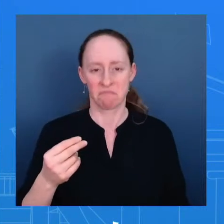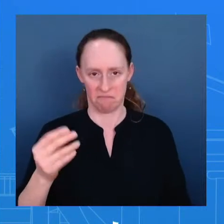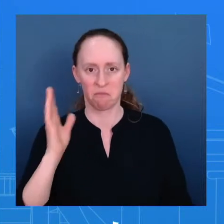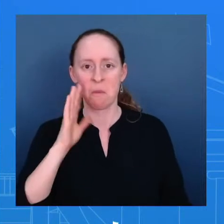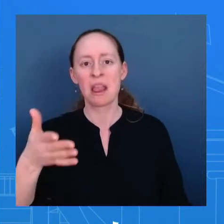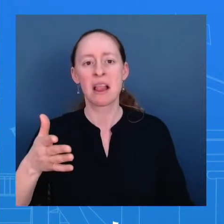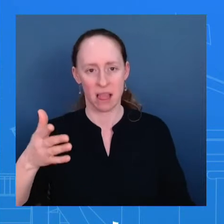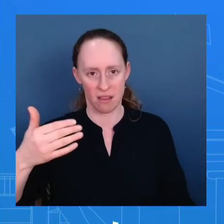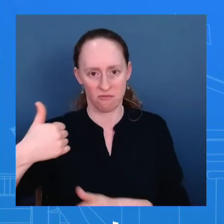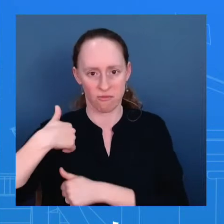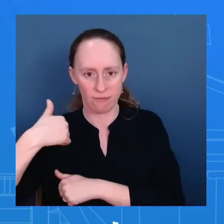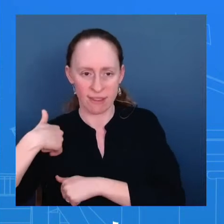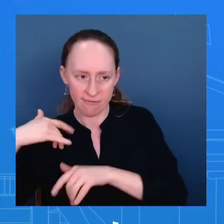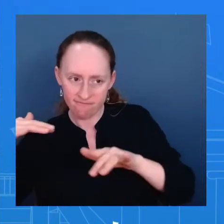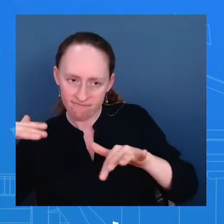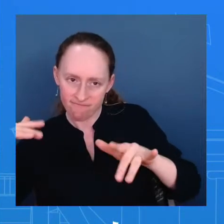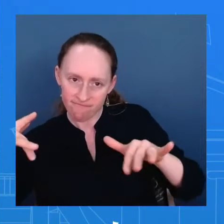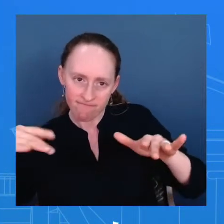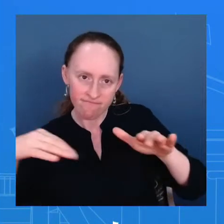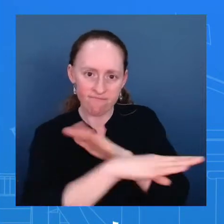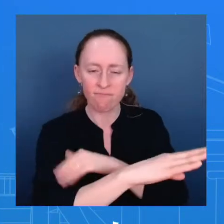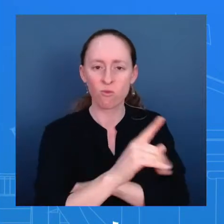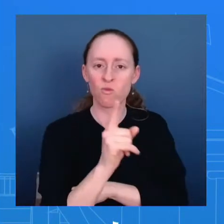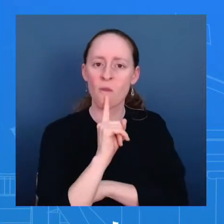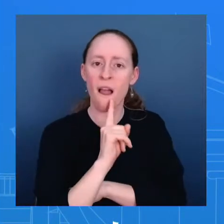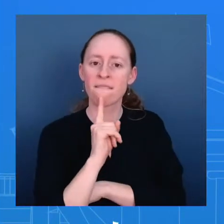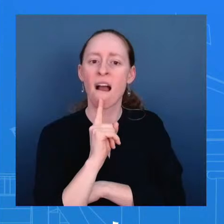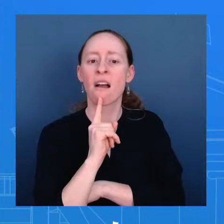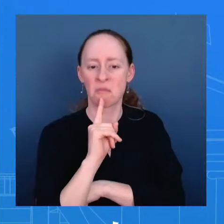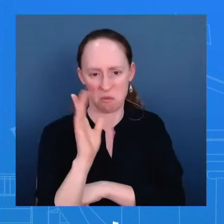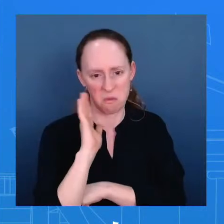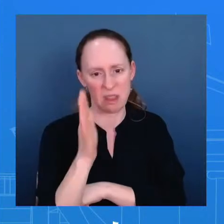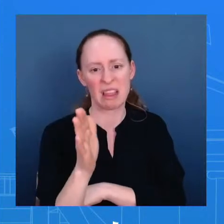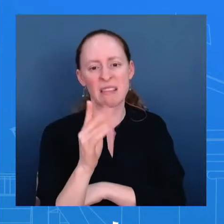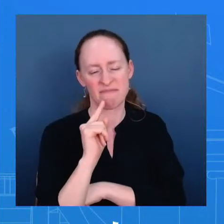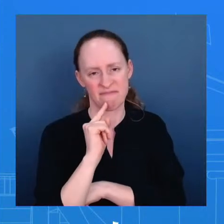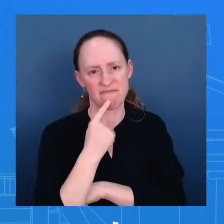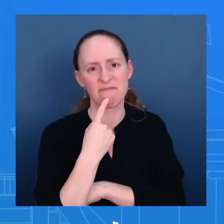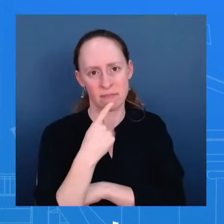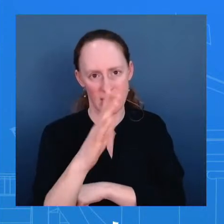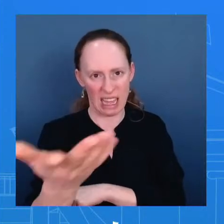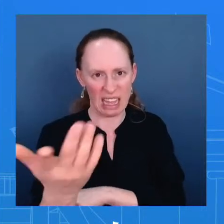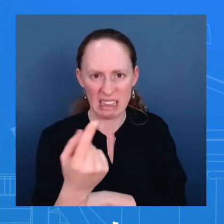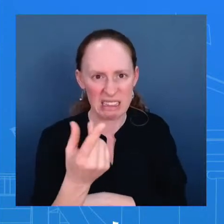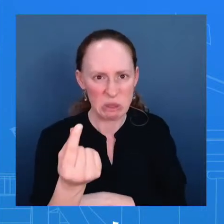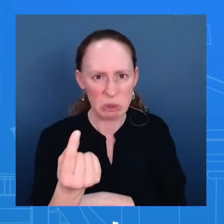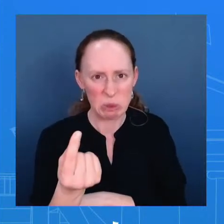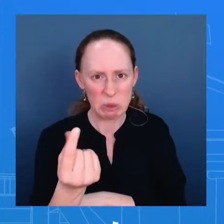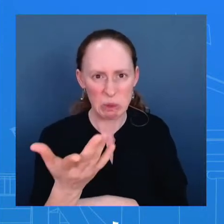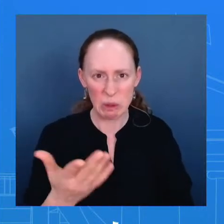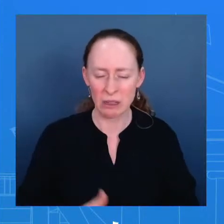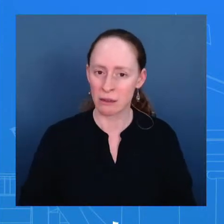Do you have a comment on that? Ms. Jean-Pierre: What I will say is that we are continuing to monitor -- just going to repeat what Jake Sullivan said from this podium.